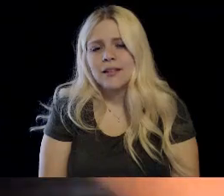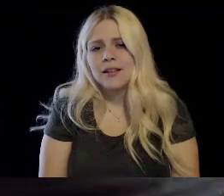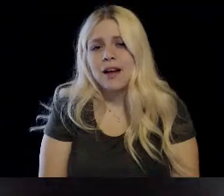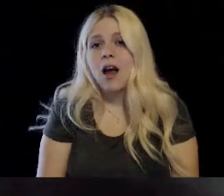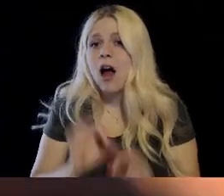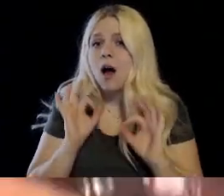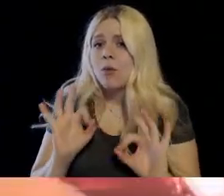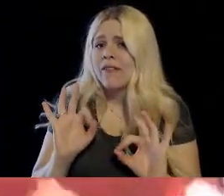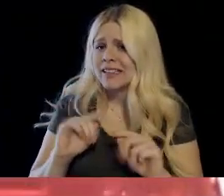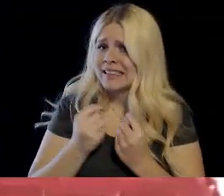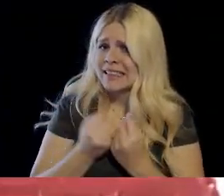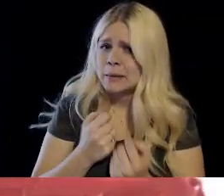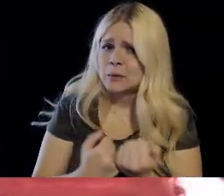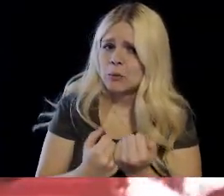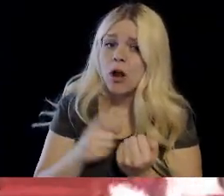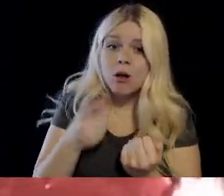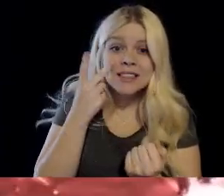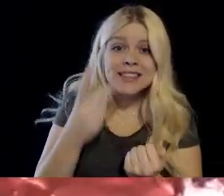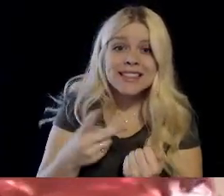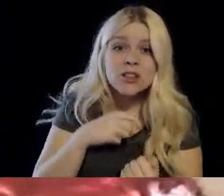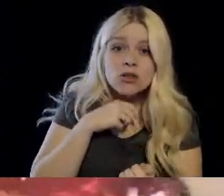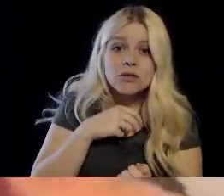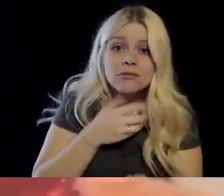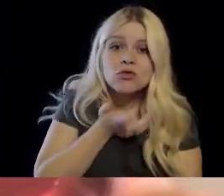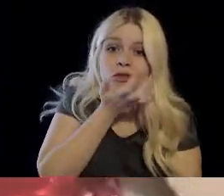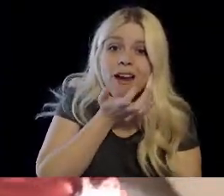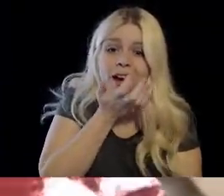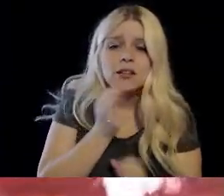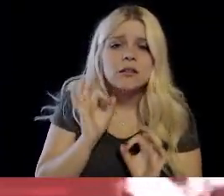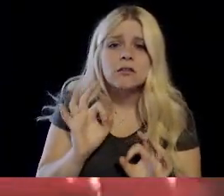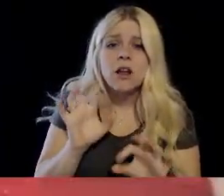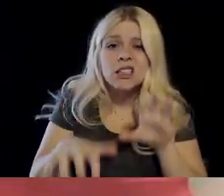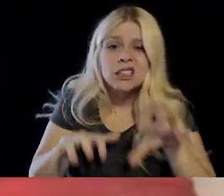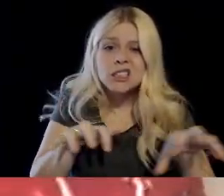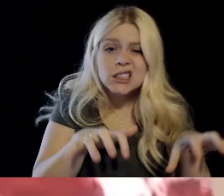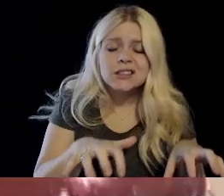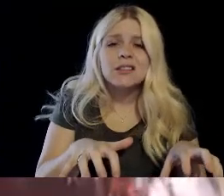prints there. You got some grass with this. Look at these claws though, you guys. That's